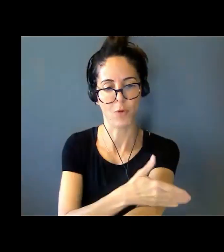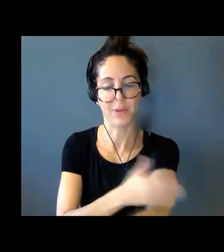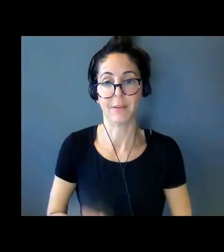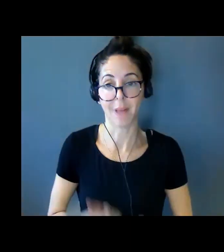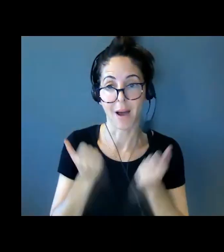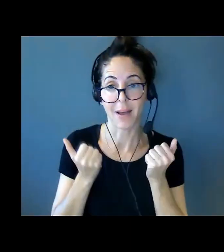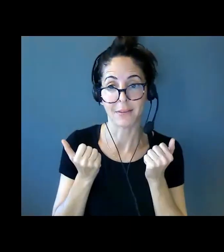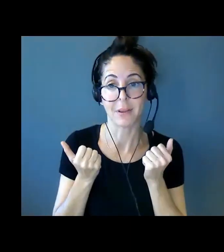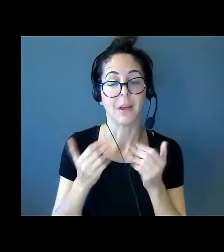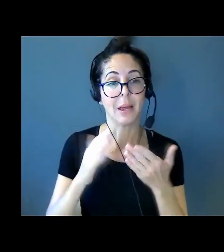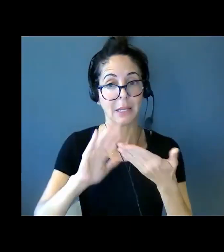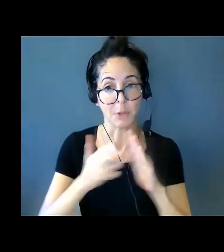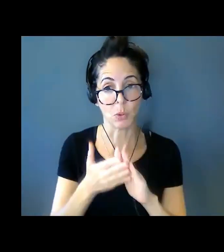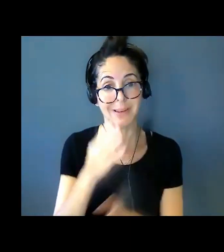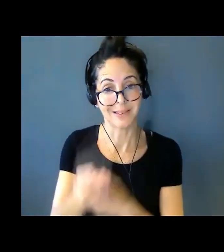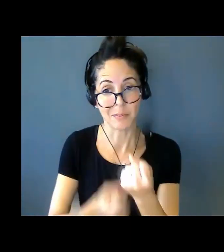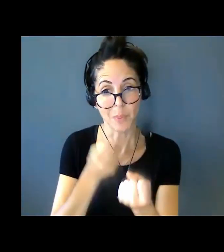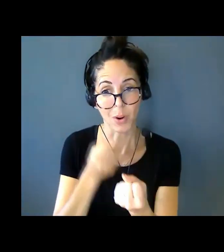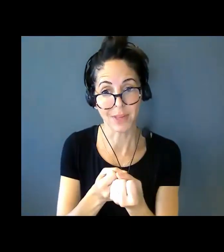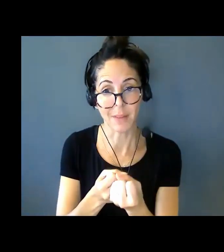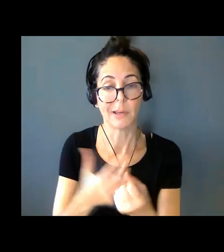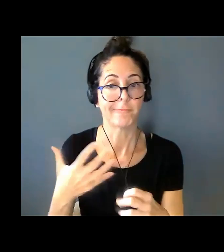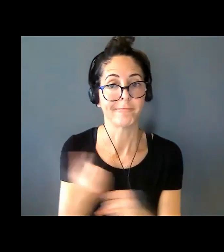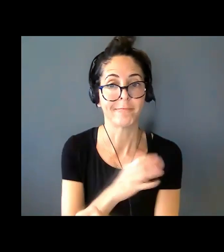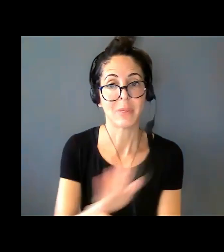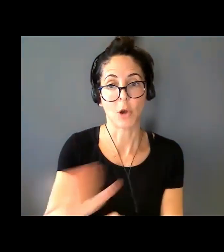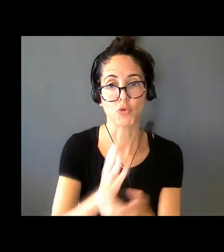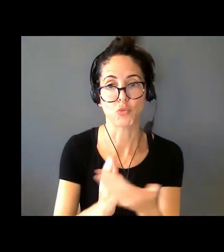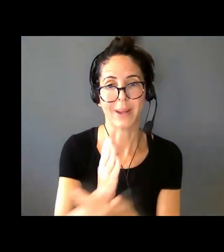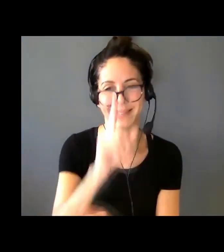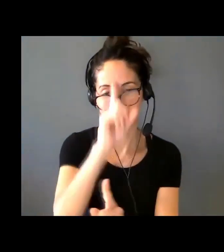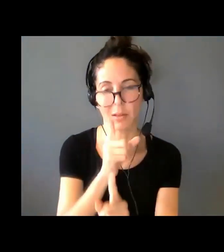support them to fulfill their rights. This is something, the key concept of community-based